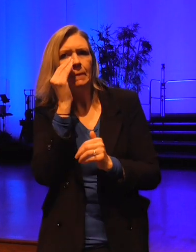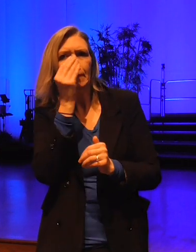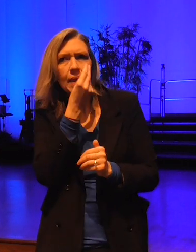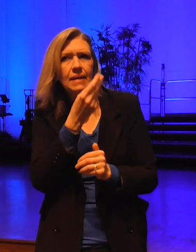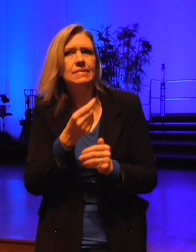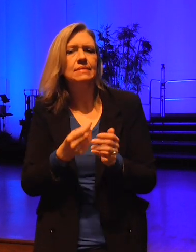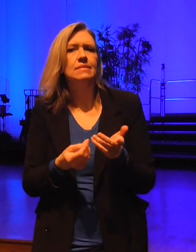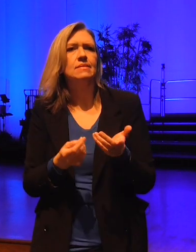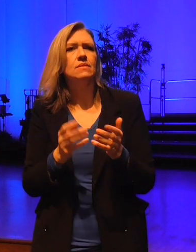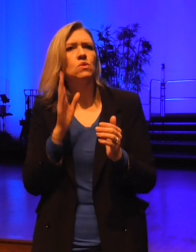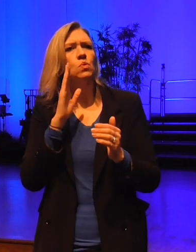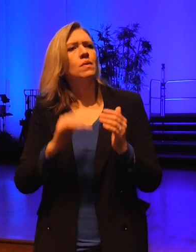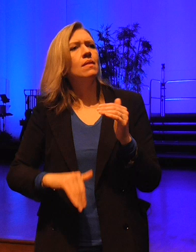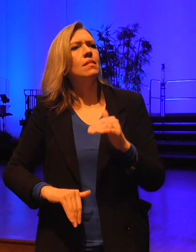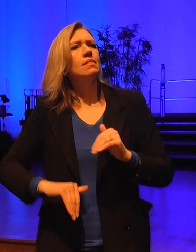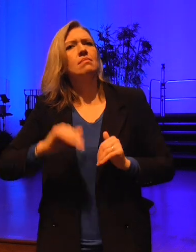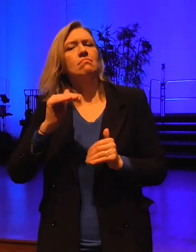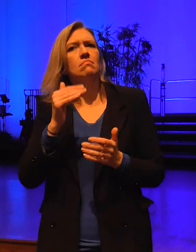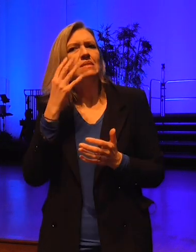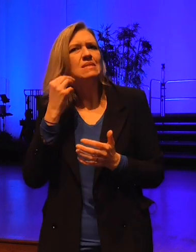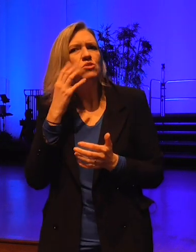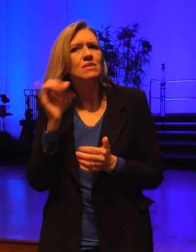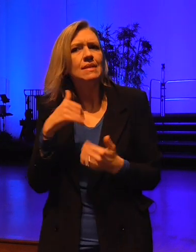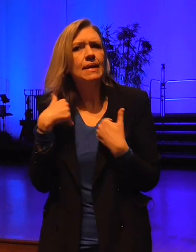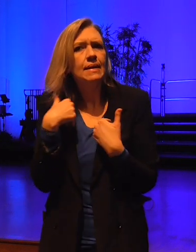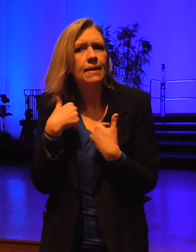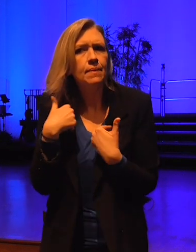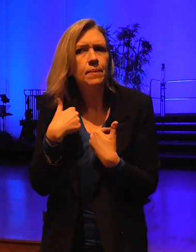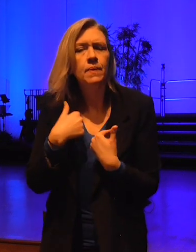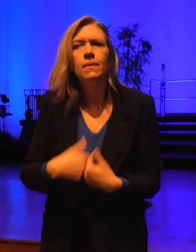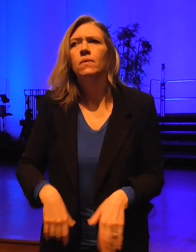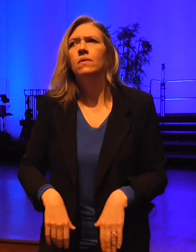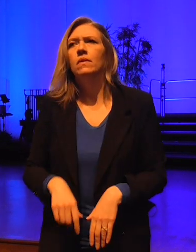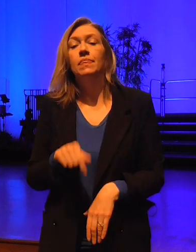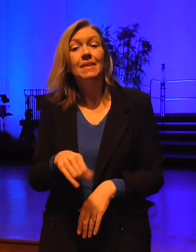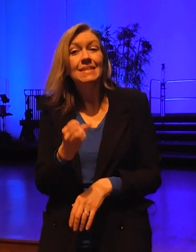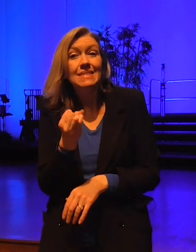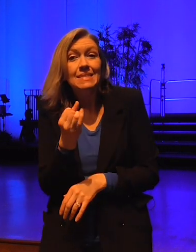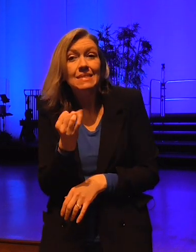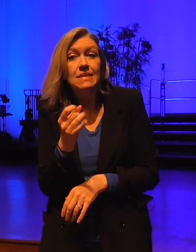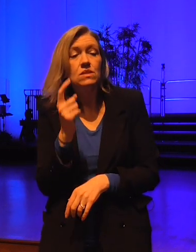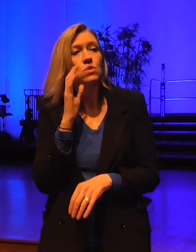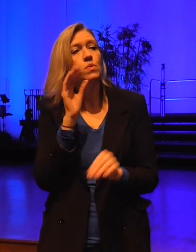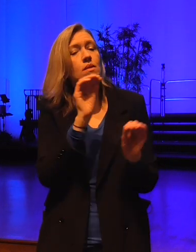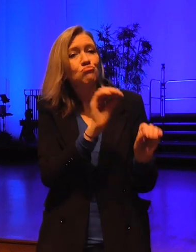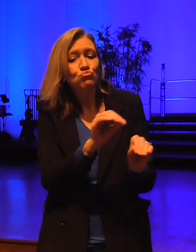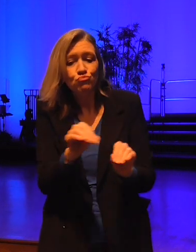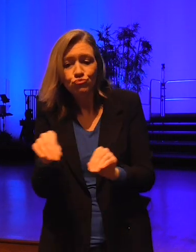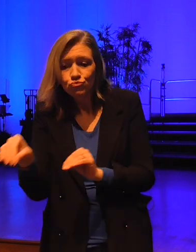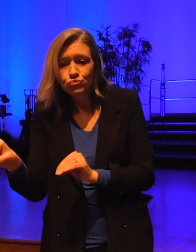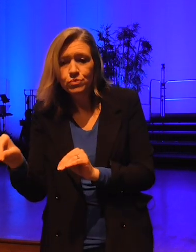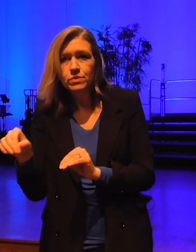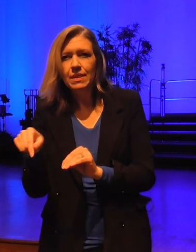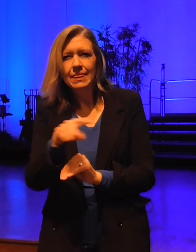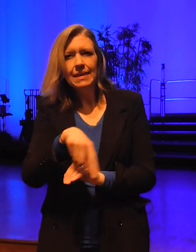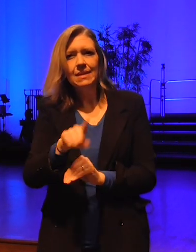the level of an animal these seeds you will sew and they will have you live in accord with your